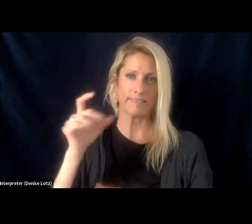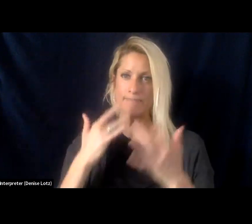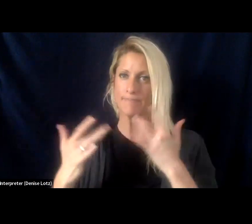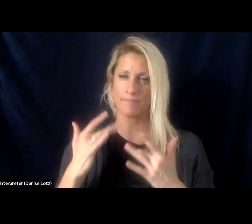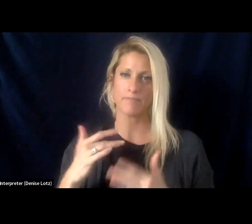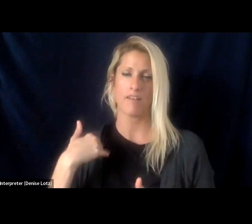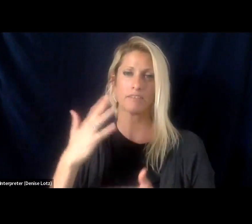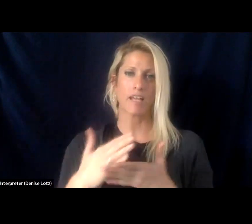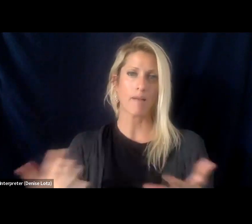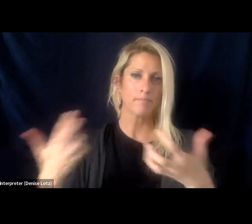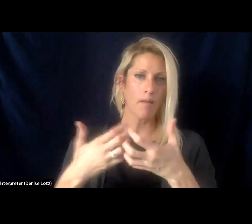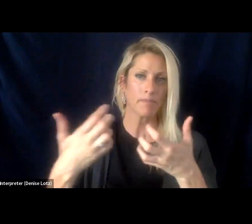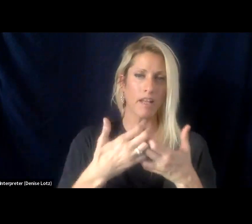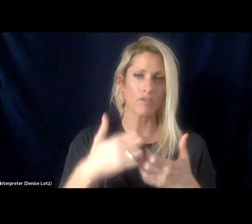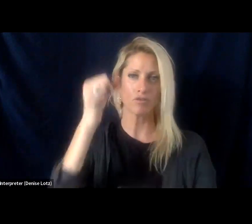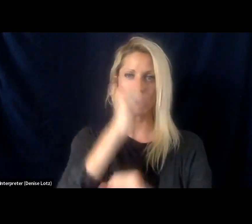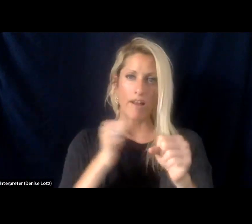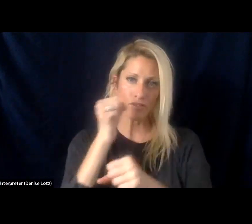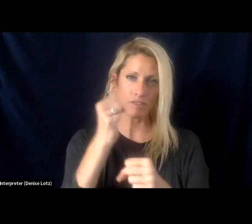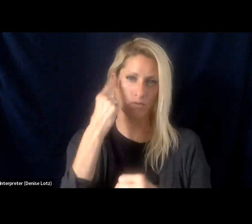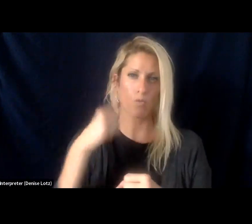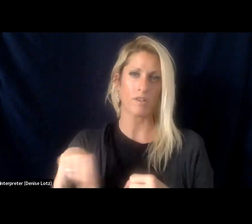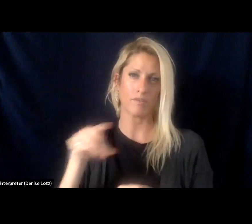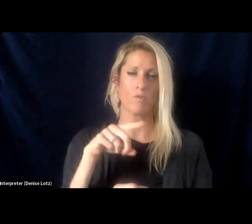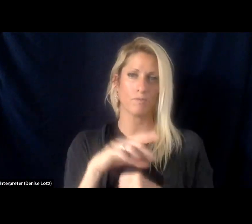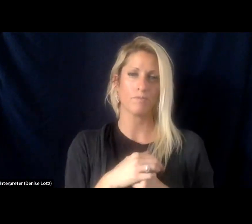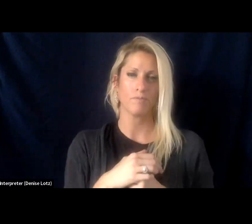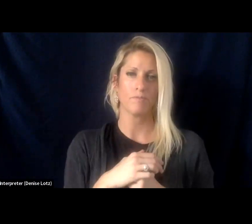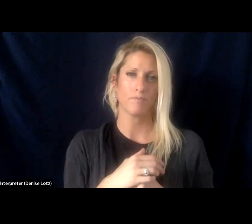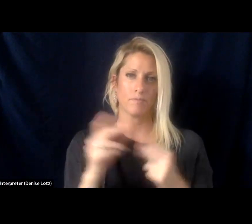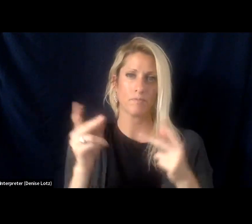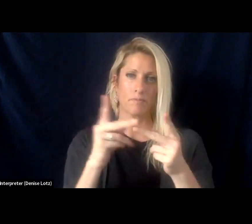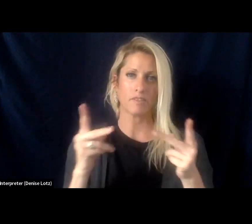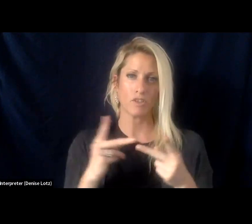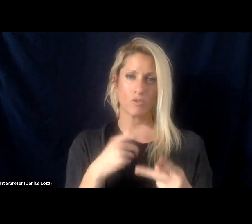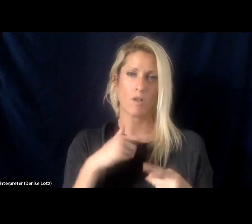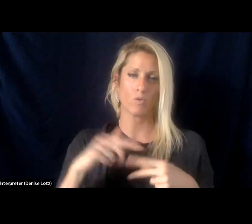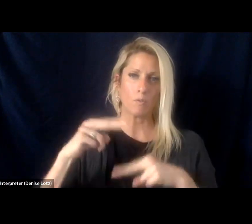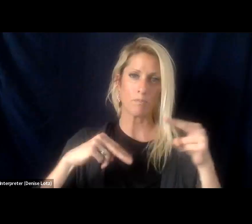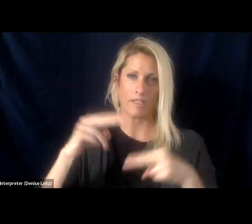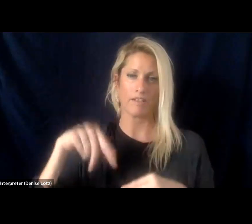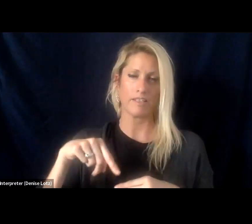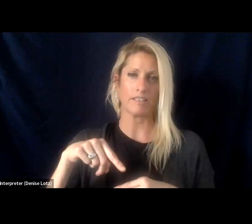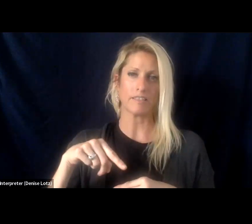and strategies very unique to us in terms of the position we had to build this infrastructure.